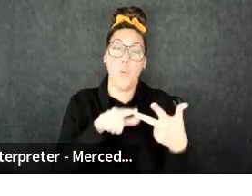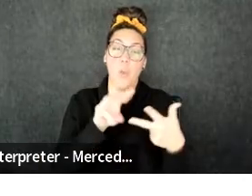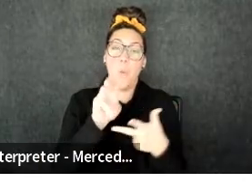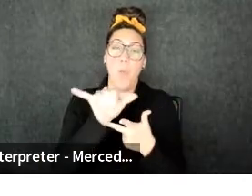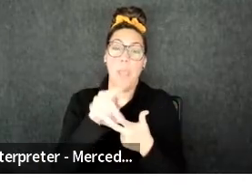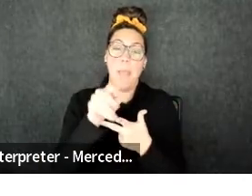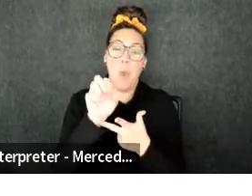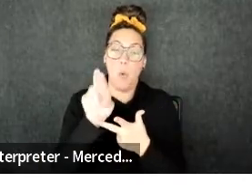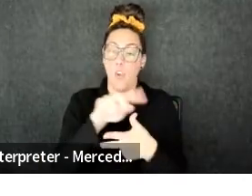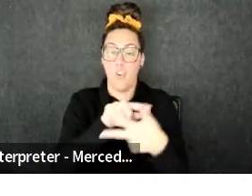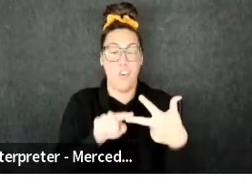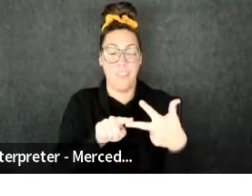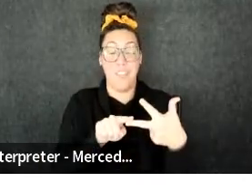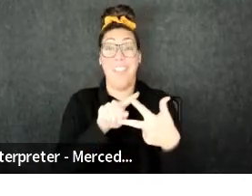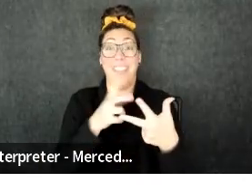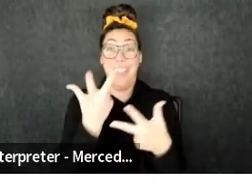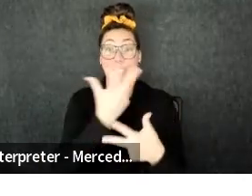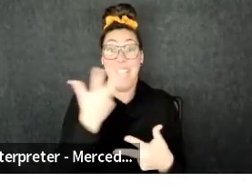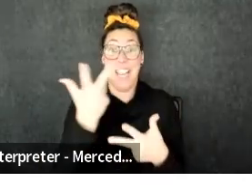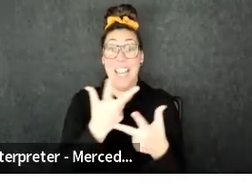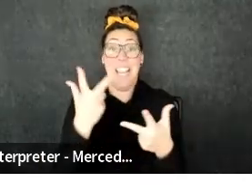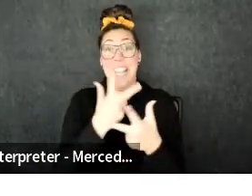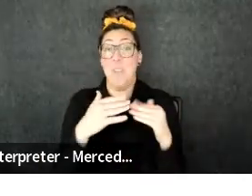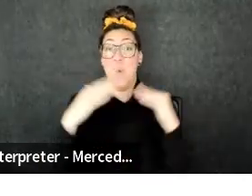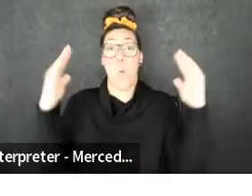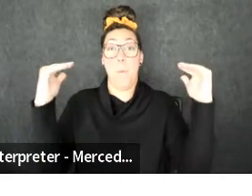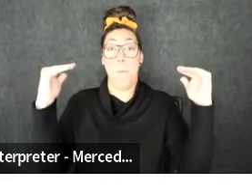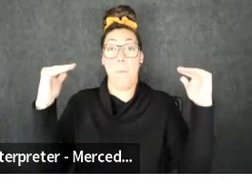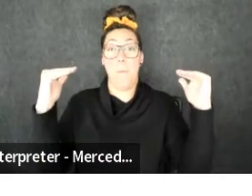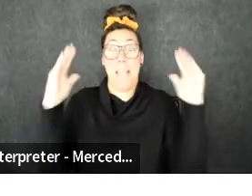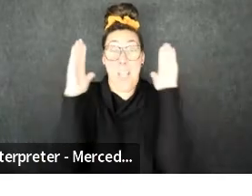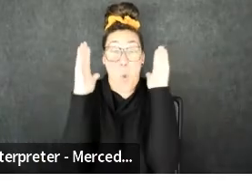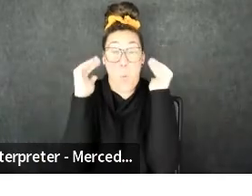And we can't have one of those areas and be lacking in the other one